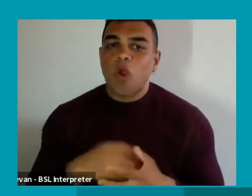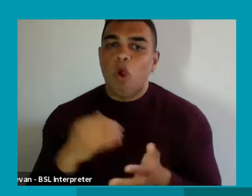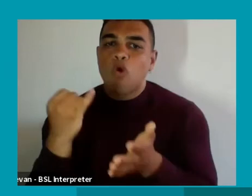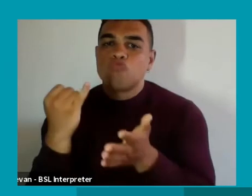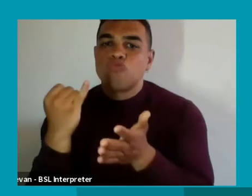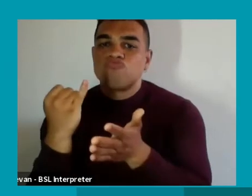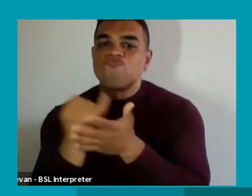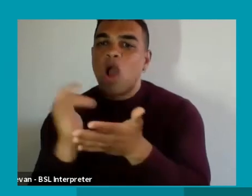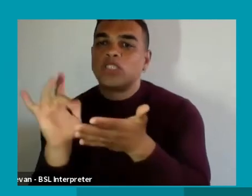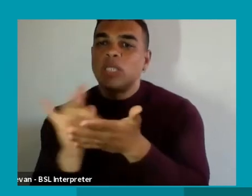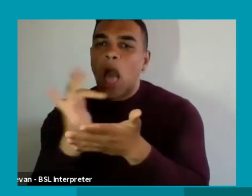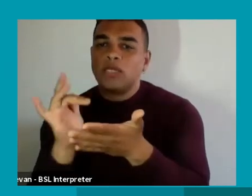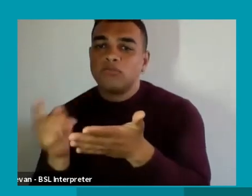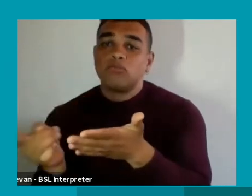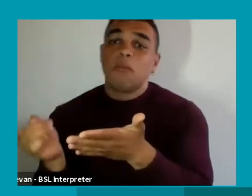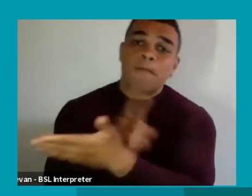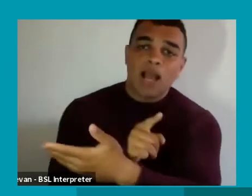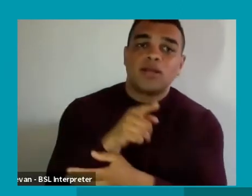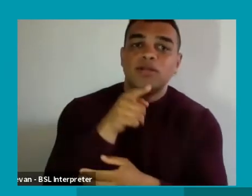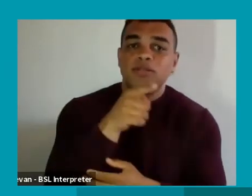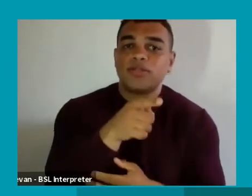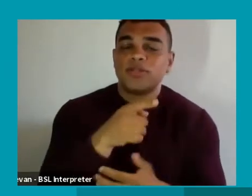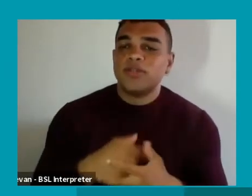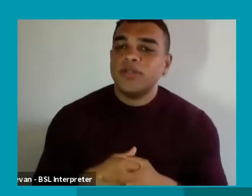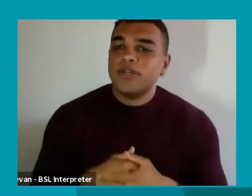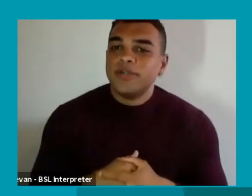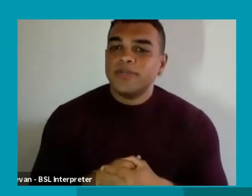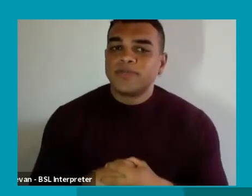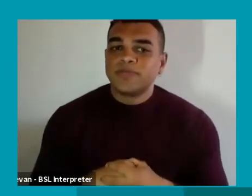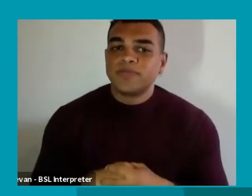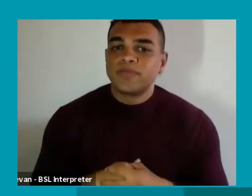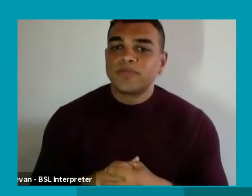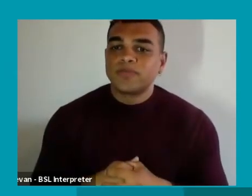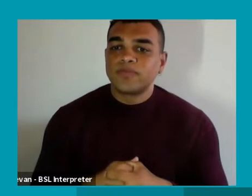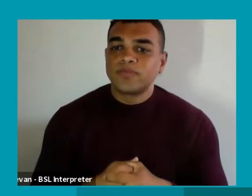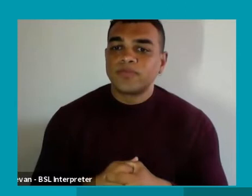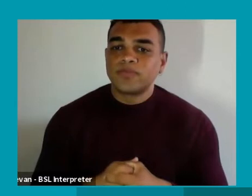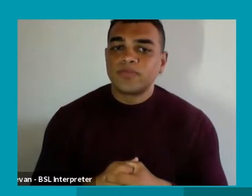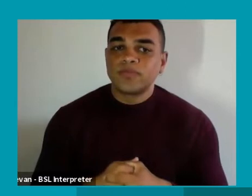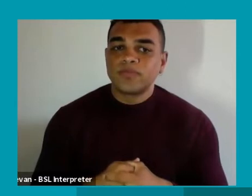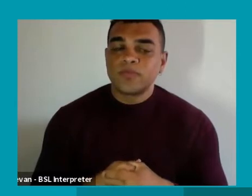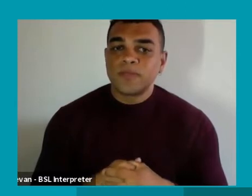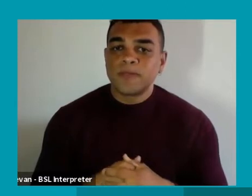That’s why we were bit confused… I think. There we go great thank you Toby thank you, Tammy no worries.